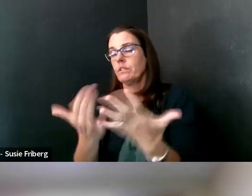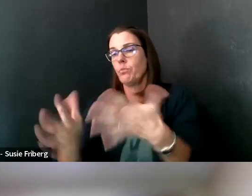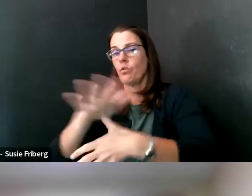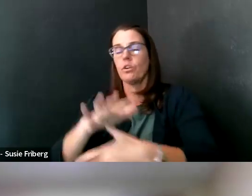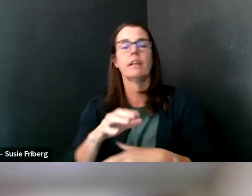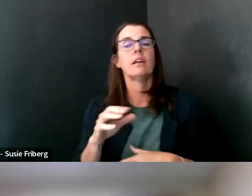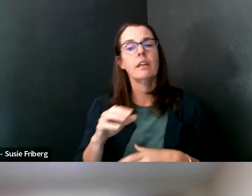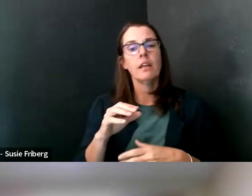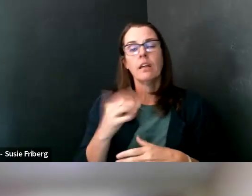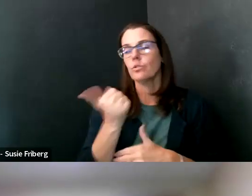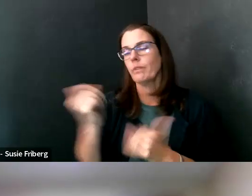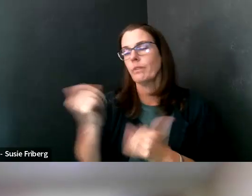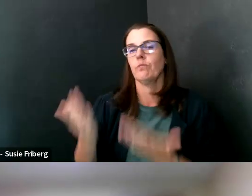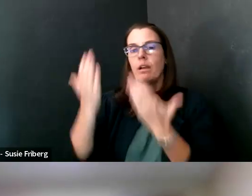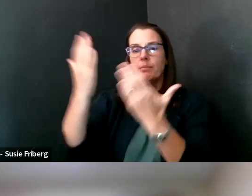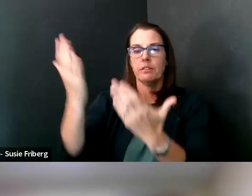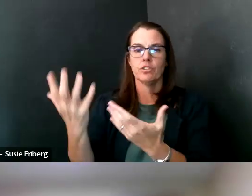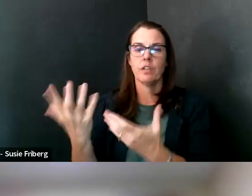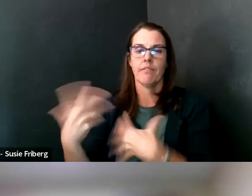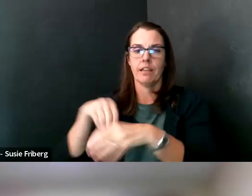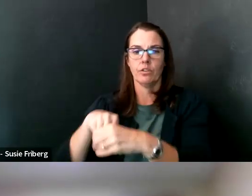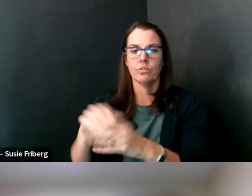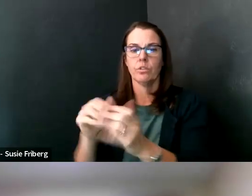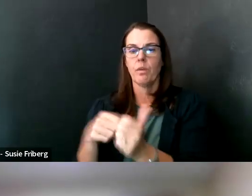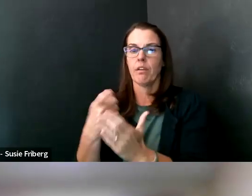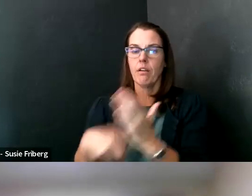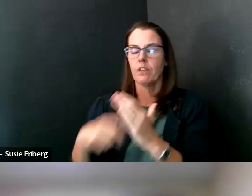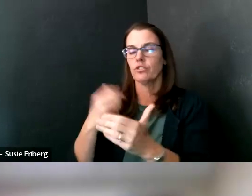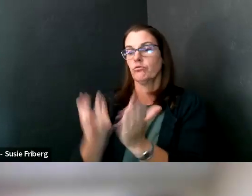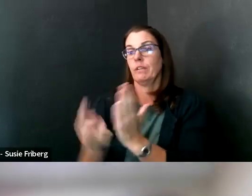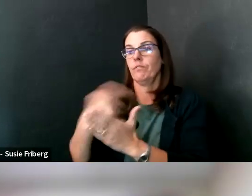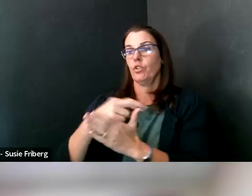any recommendations at the conclusion of a cost review process. And we applaud the board for